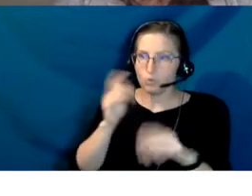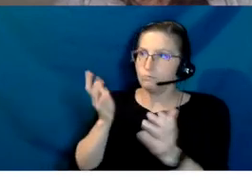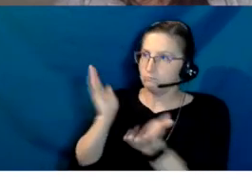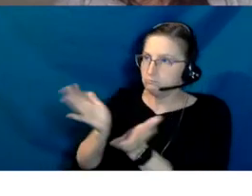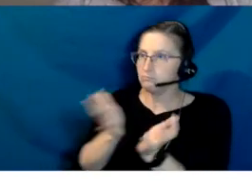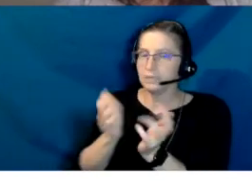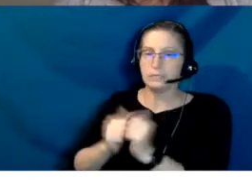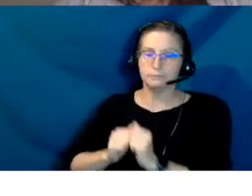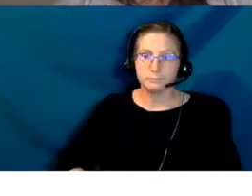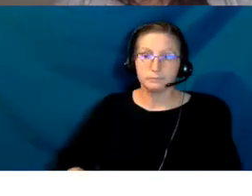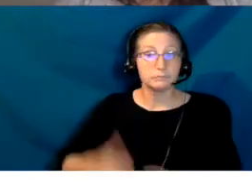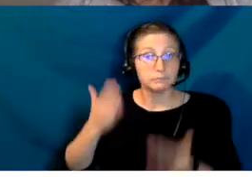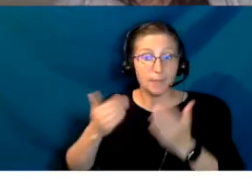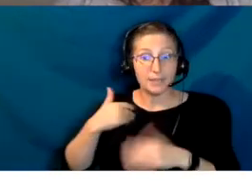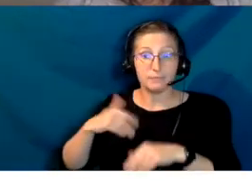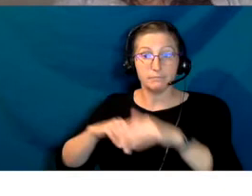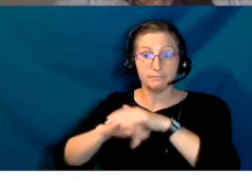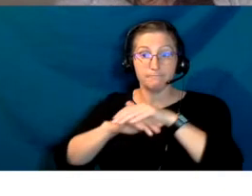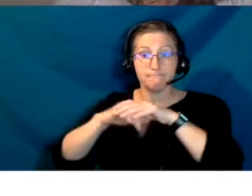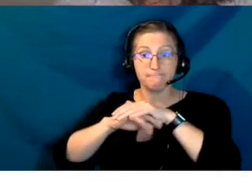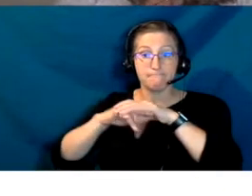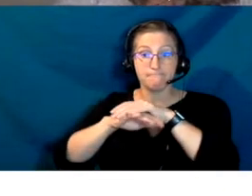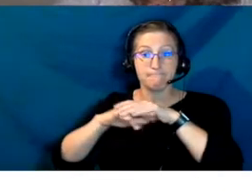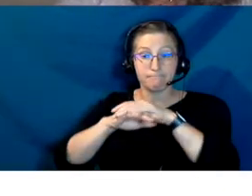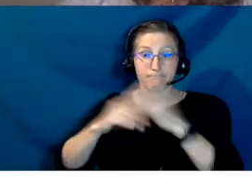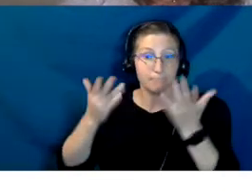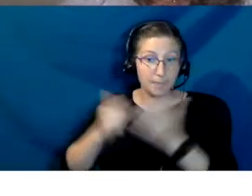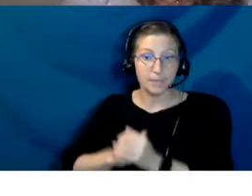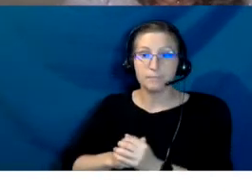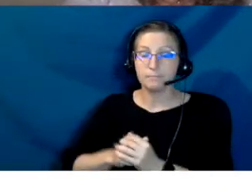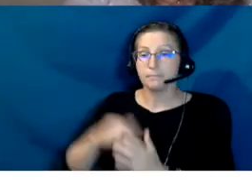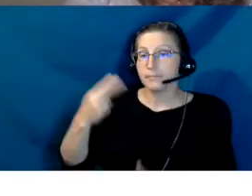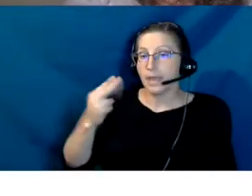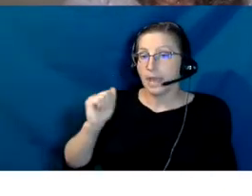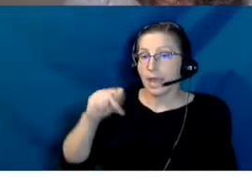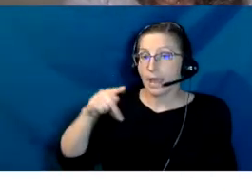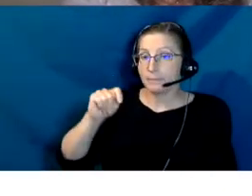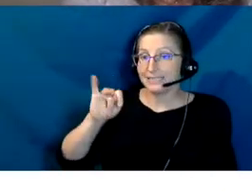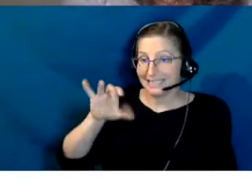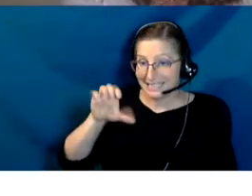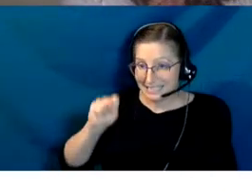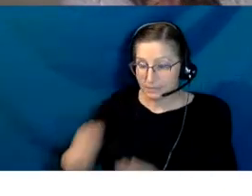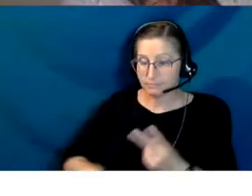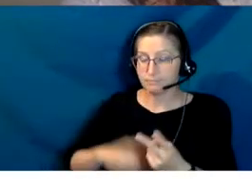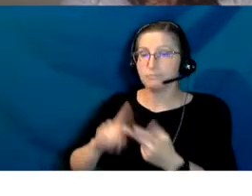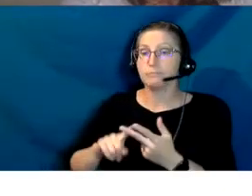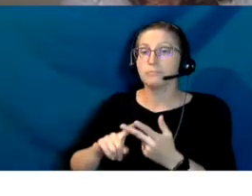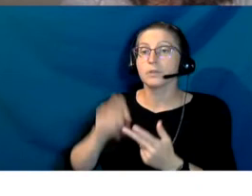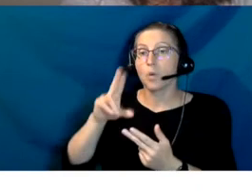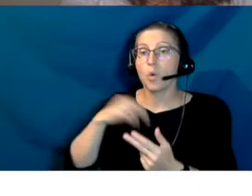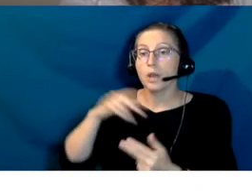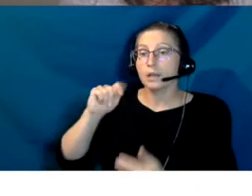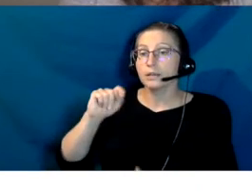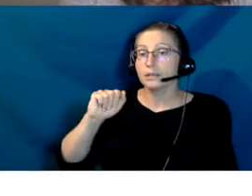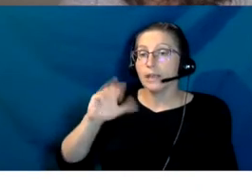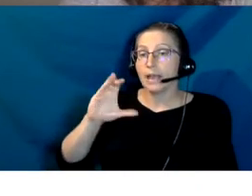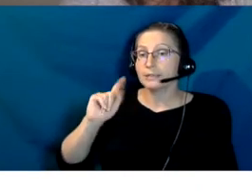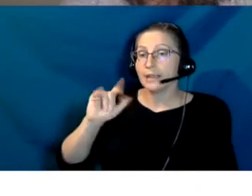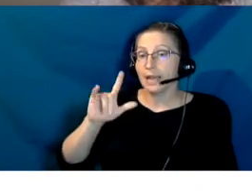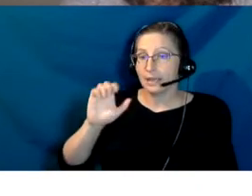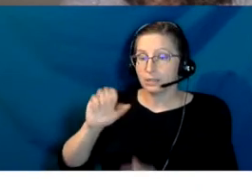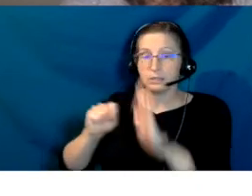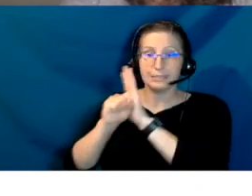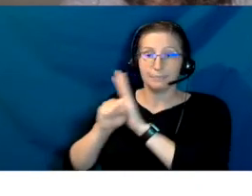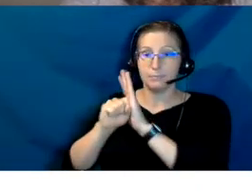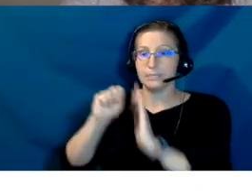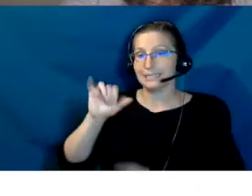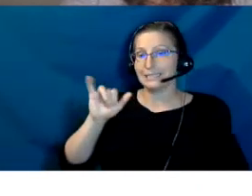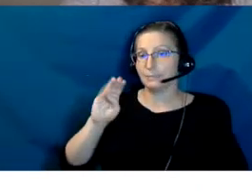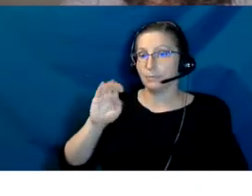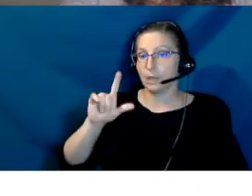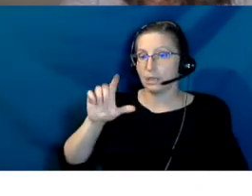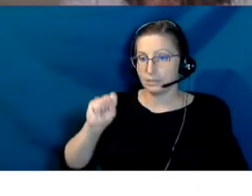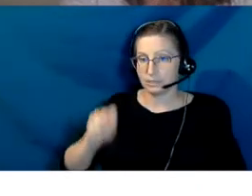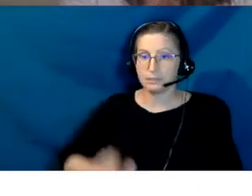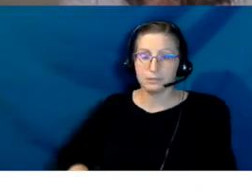even tactile symbols. So each child is really unique in the different strategies that